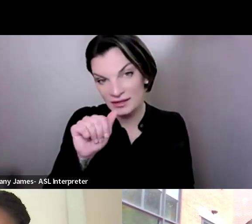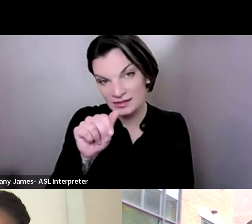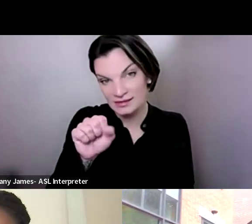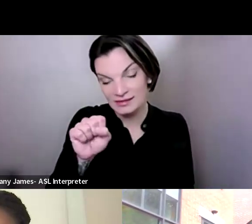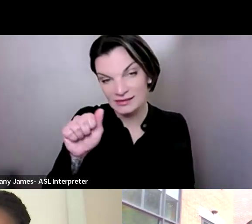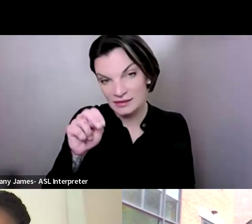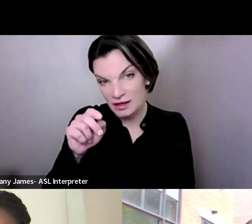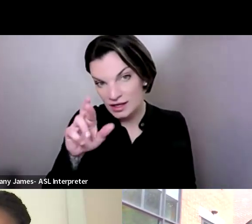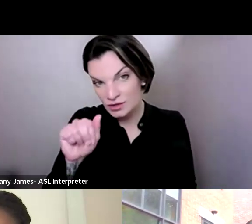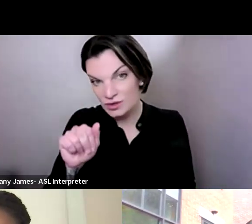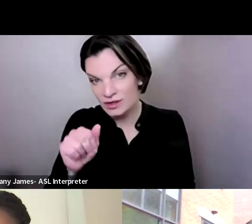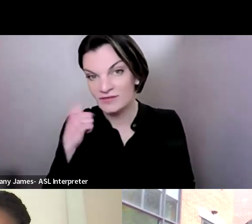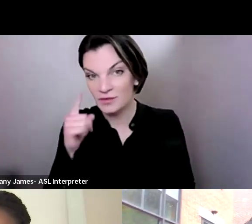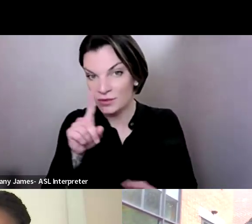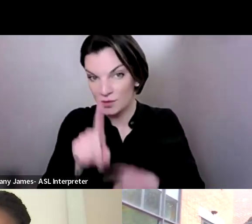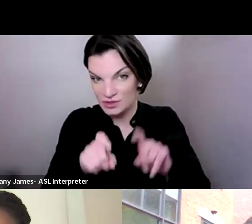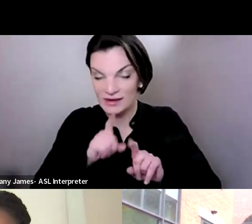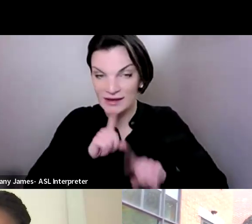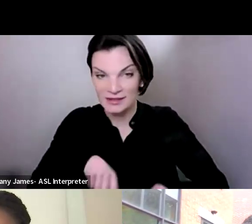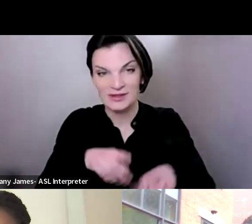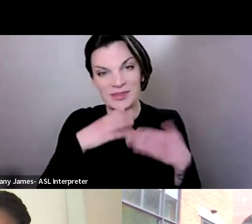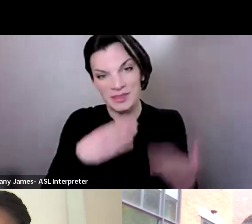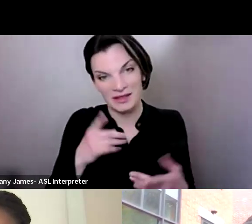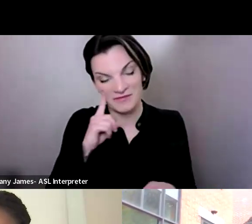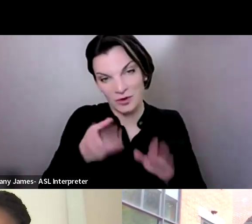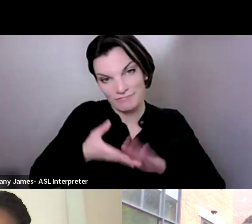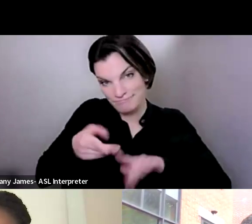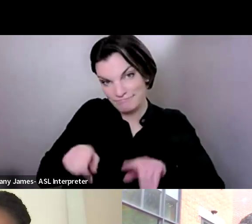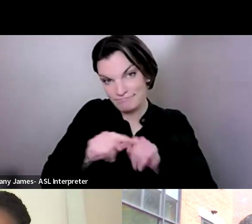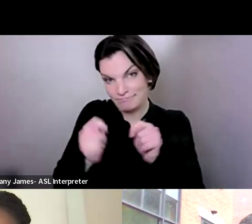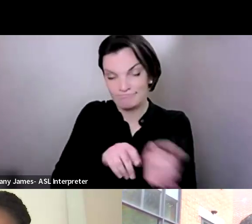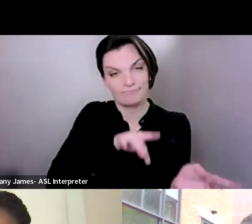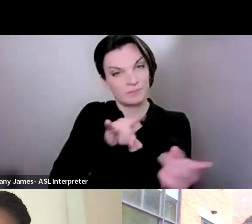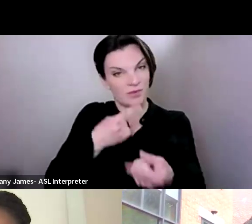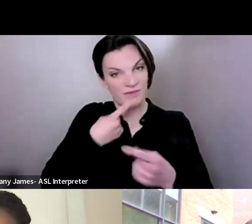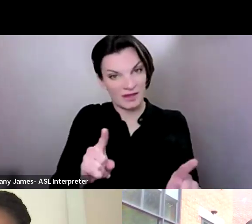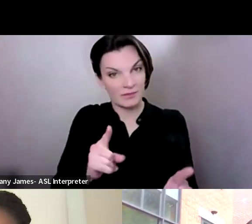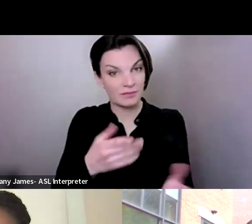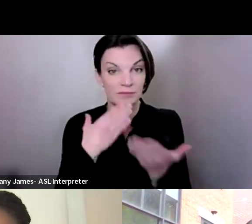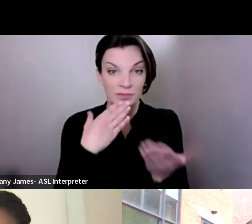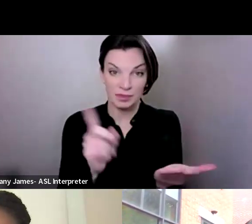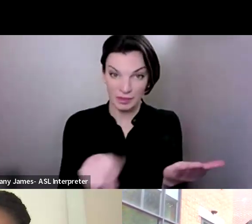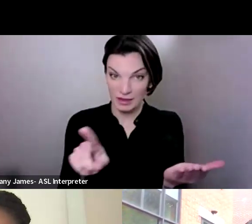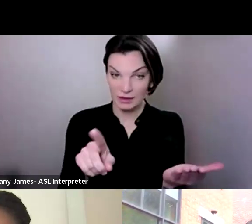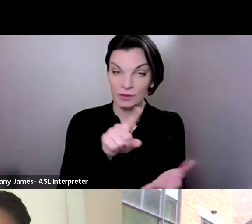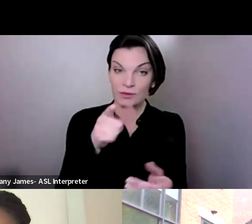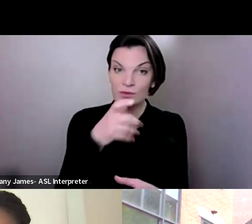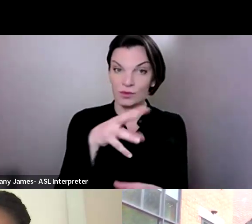Q&A and my backend team for running this smoothly. Again, those of you in the audience,